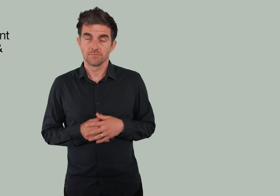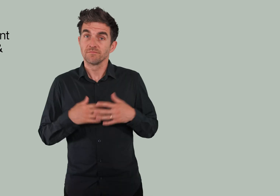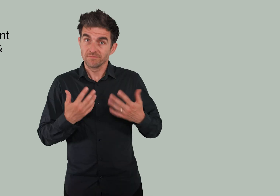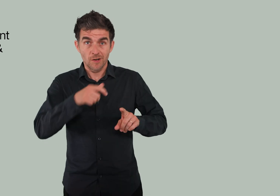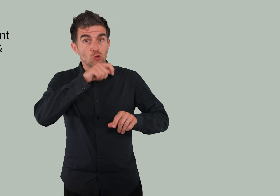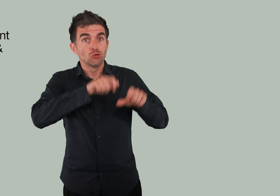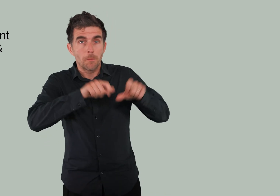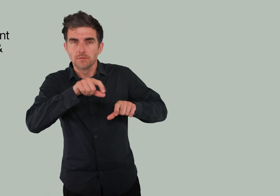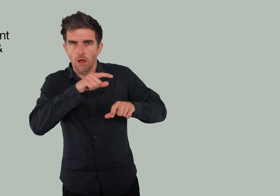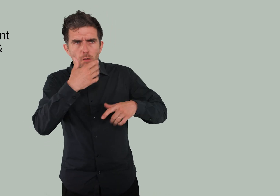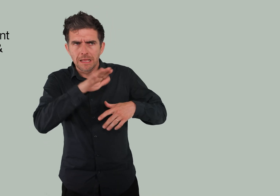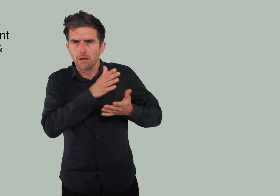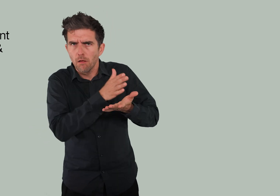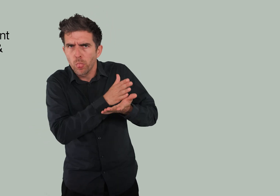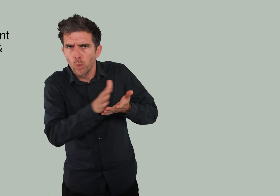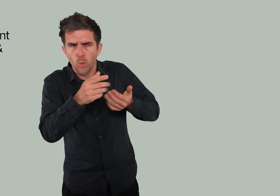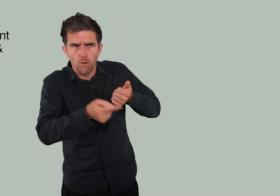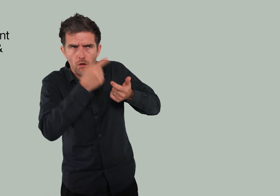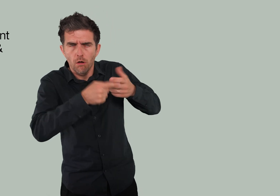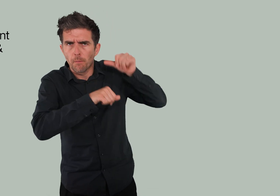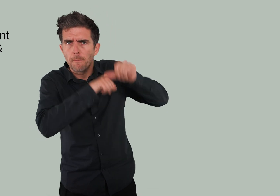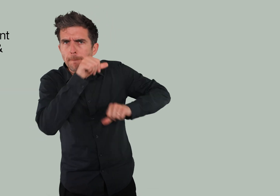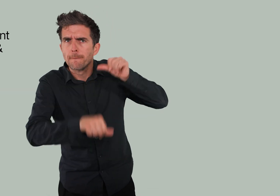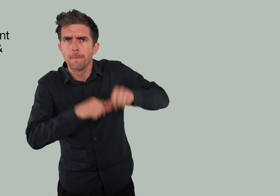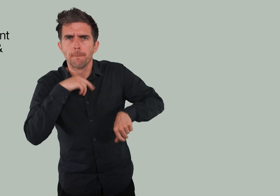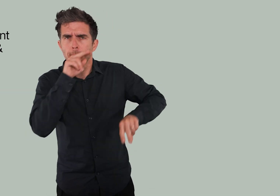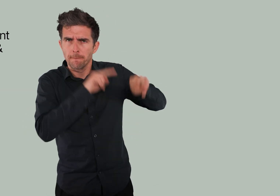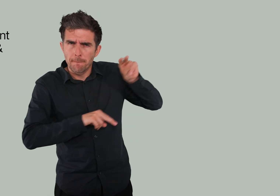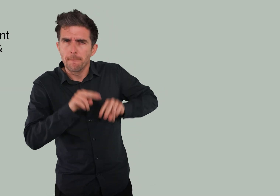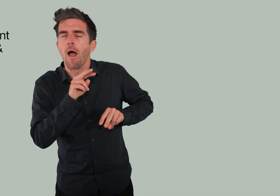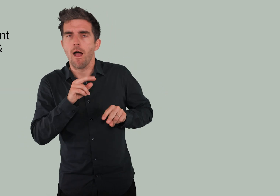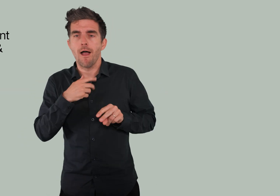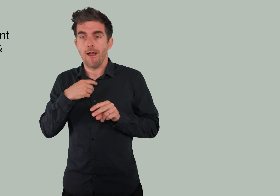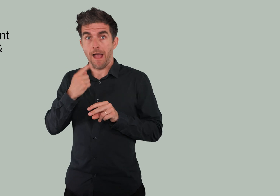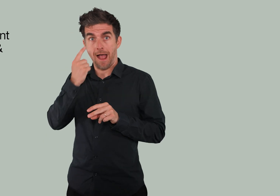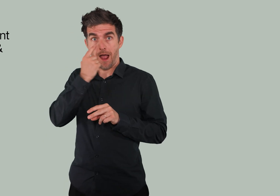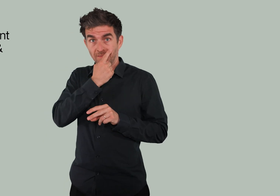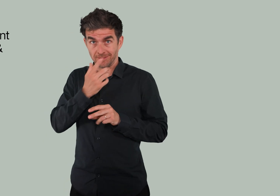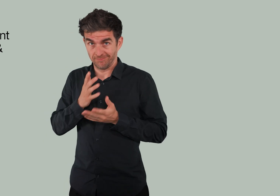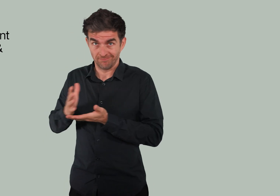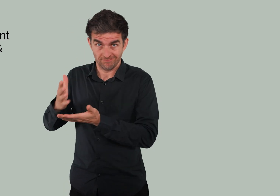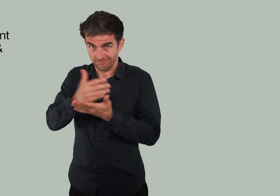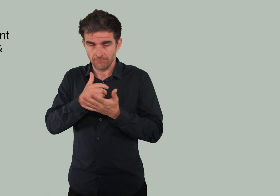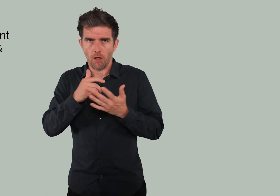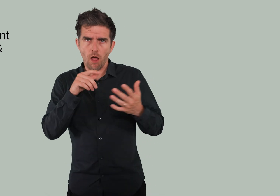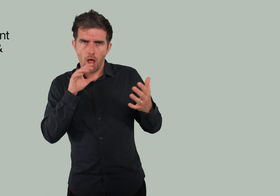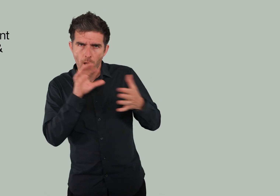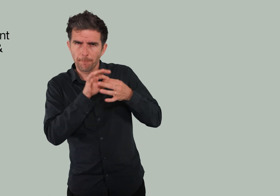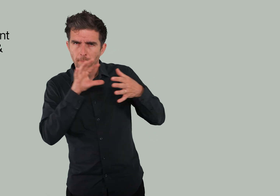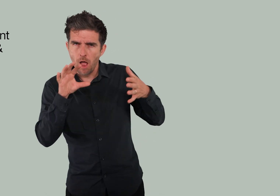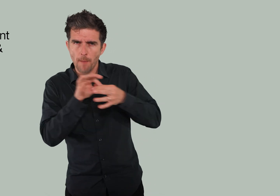6.71 Whilst we have mapped our evidence to the customer journey,